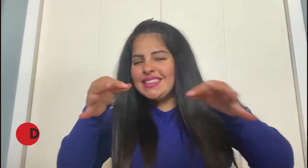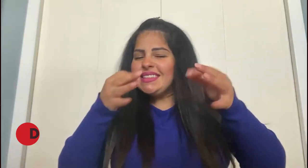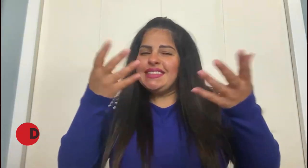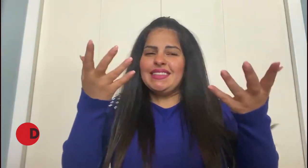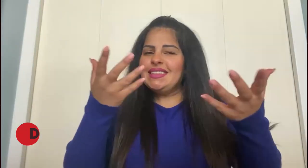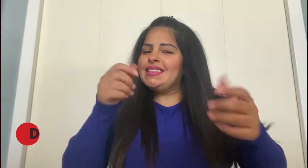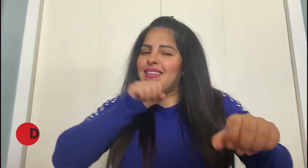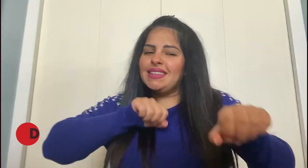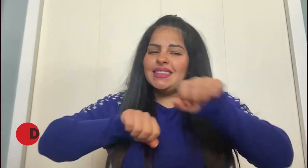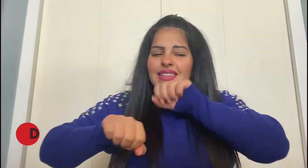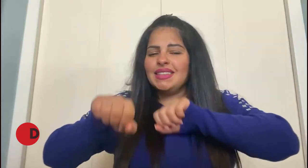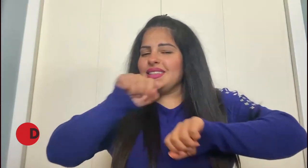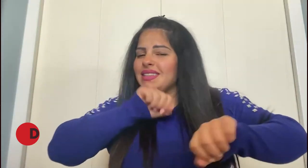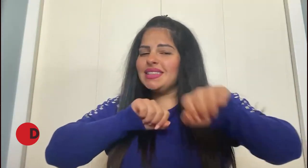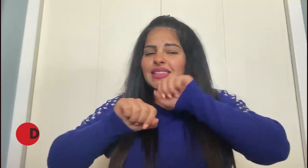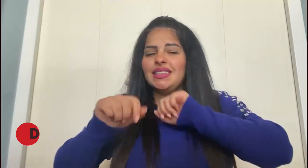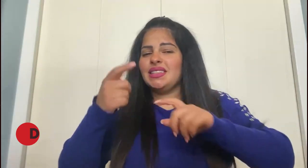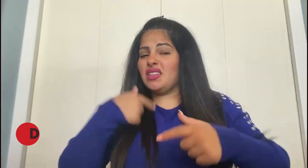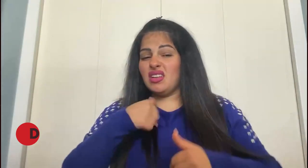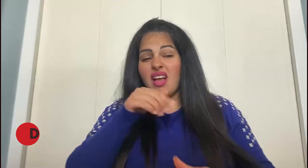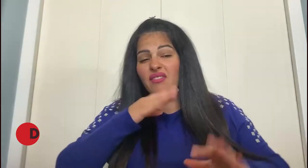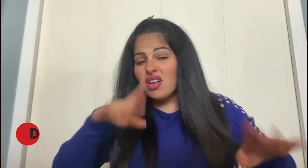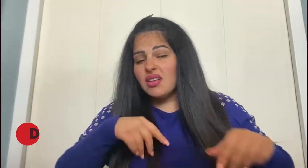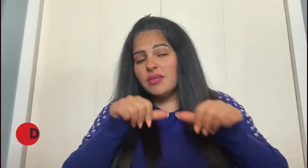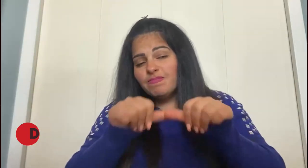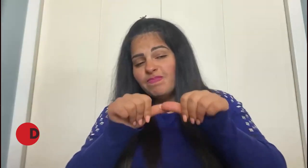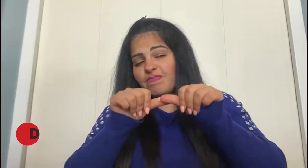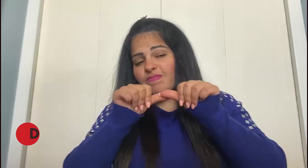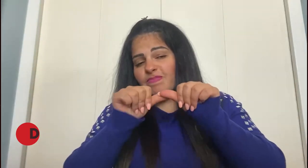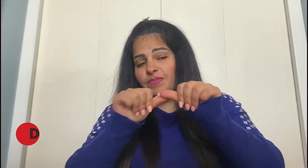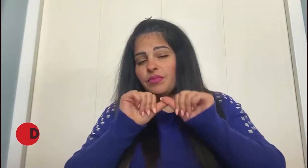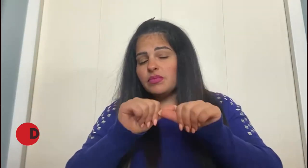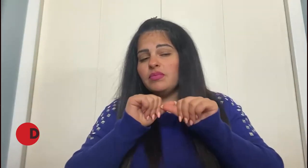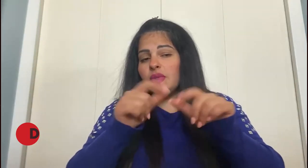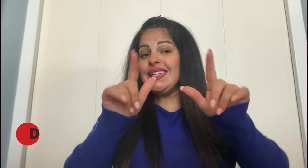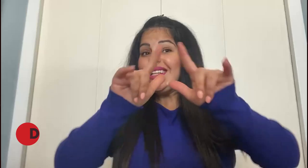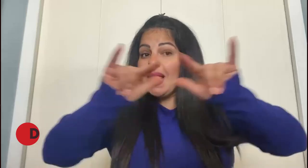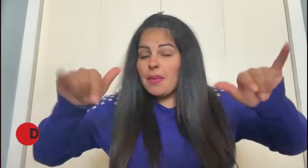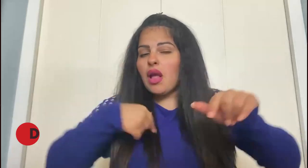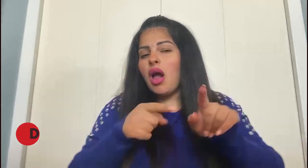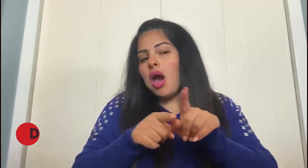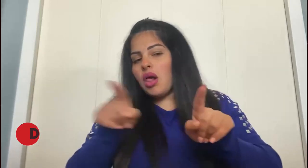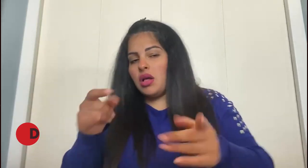and ended up in the same situation. It was a battle searching for a job. At the same time,